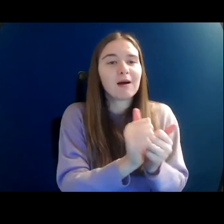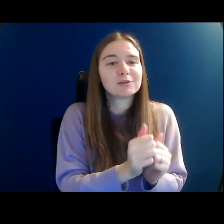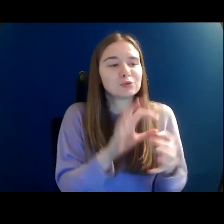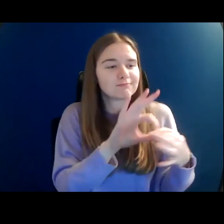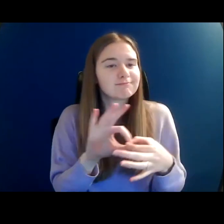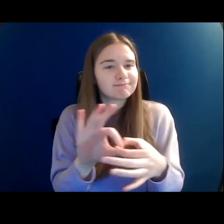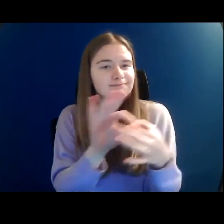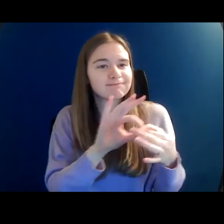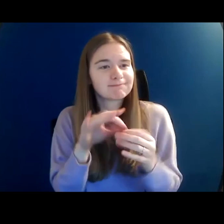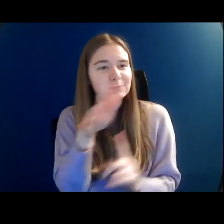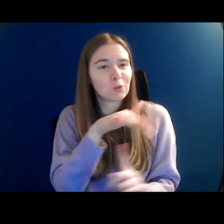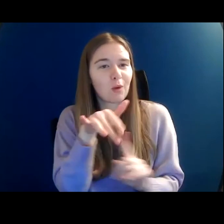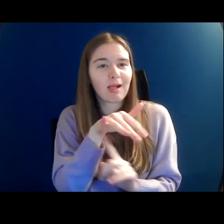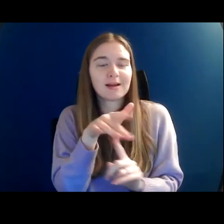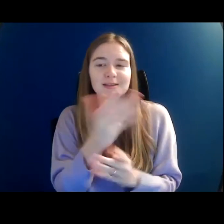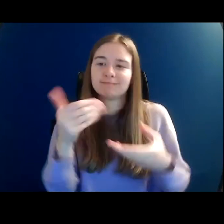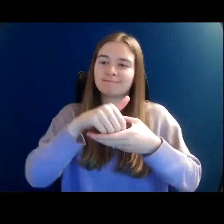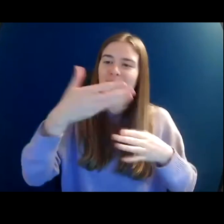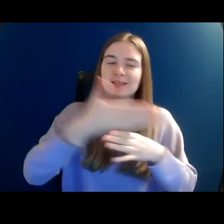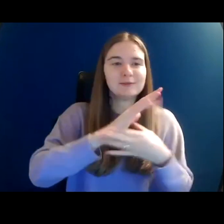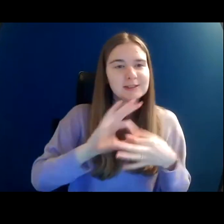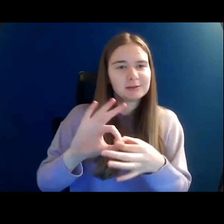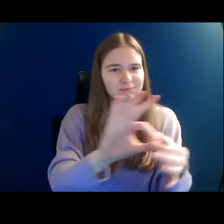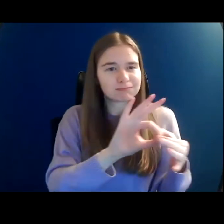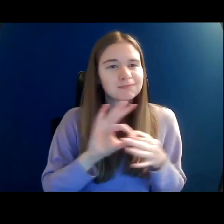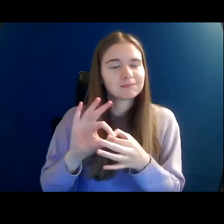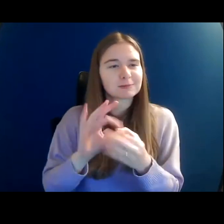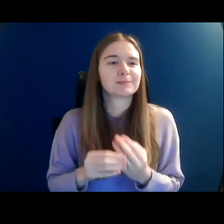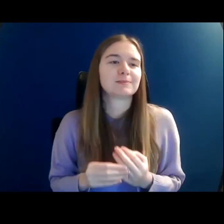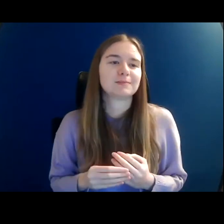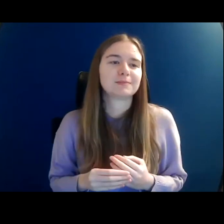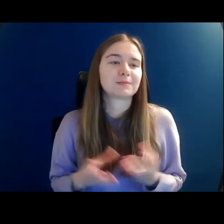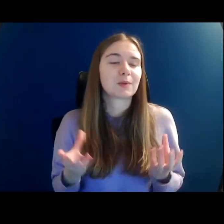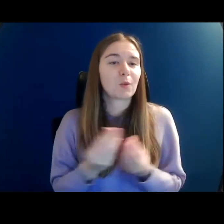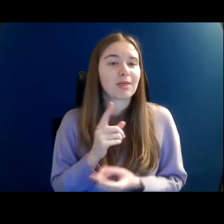socialize, and participate in activities. In relation to this, it would be good